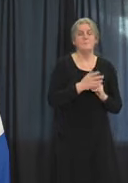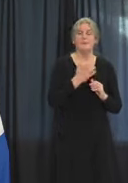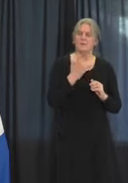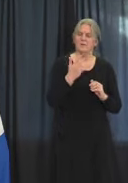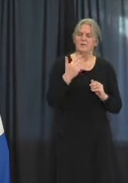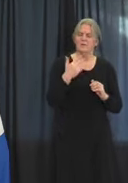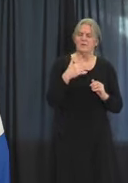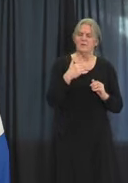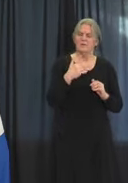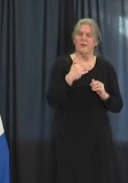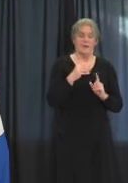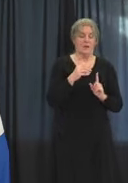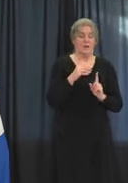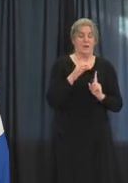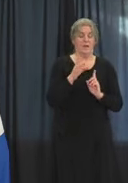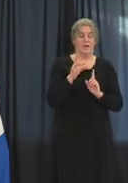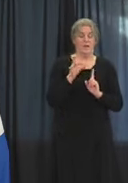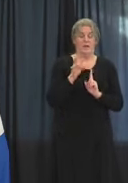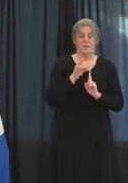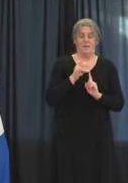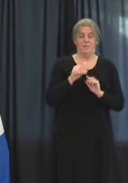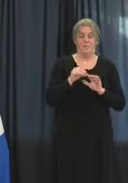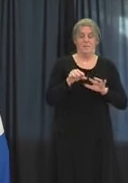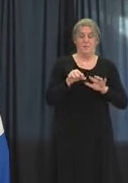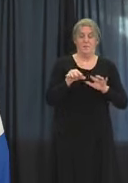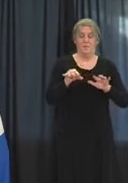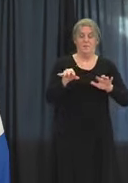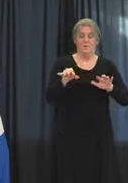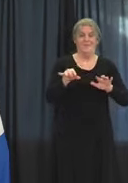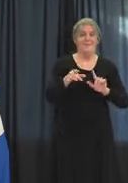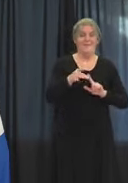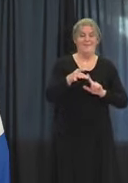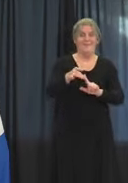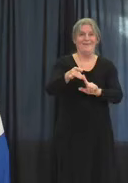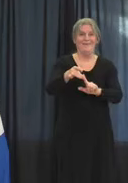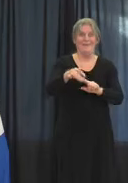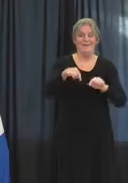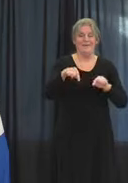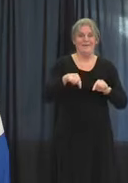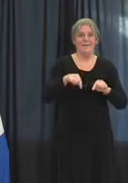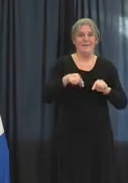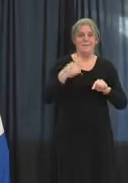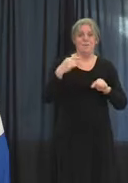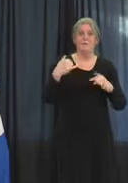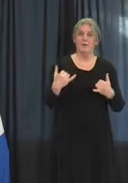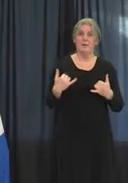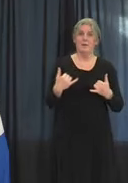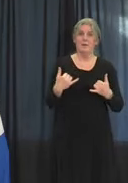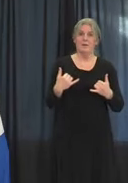So the huge part of transmission of COVID, particularly at this